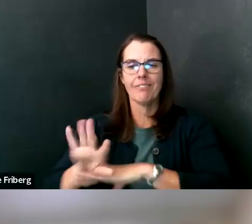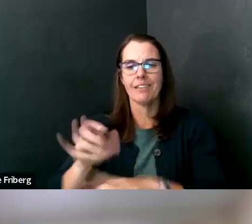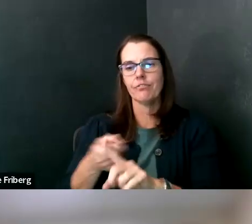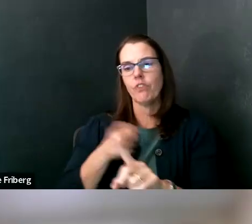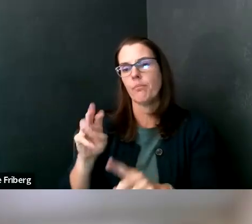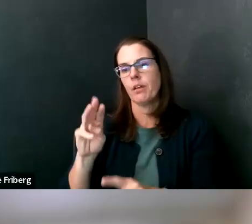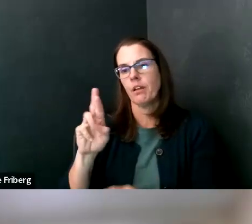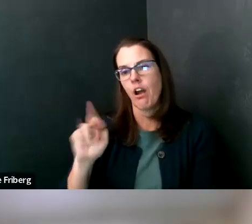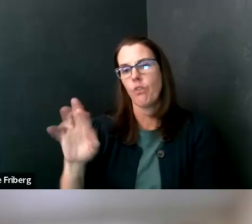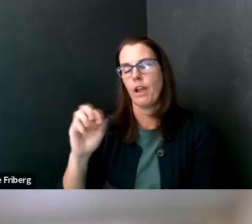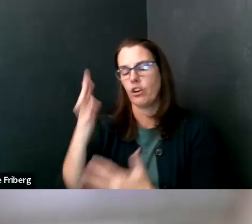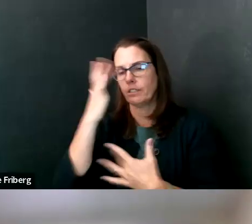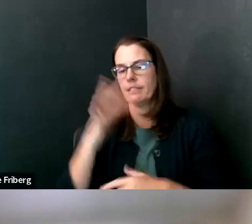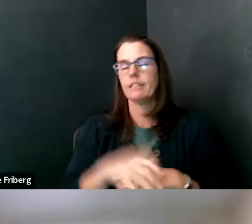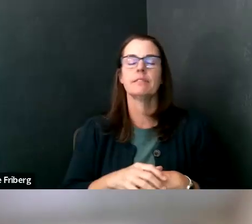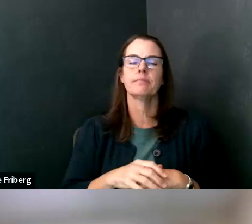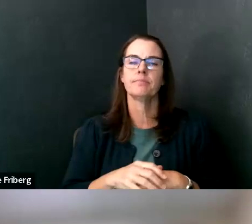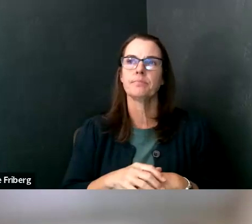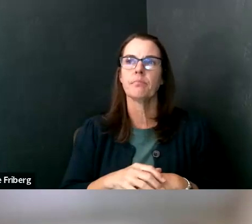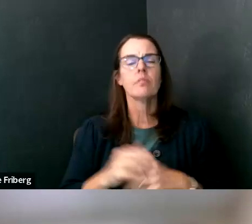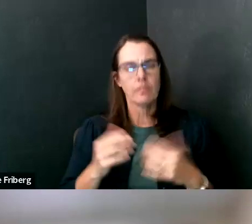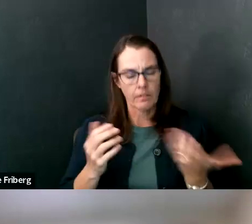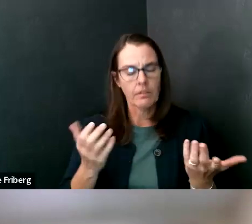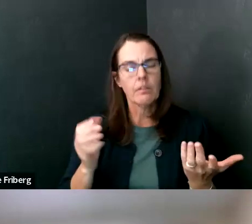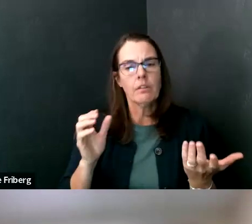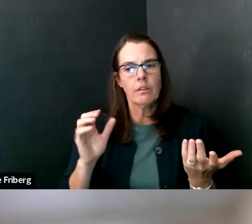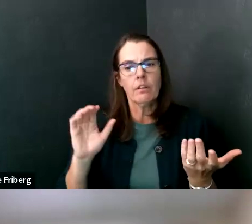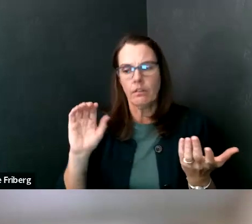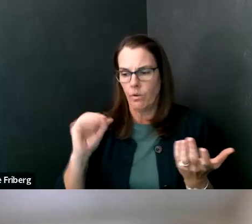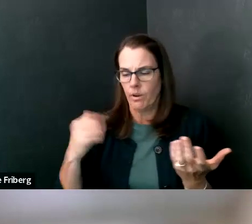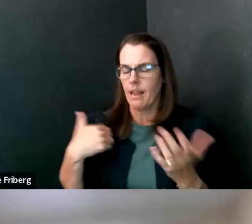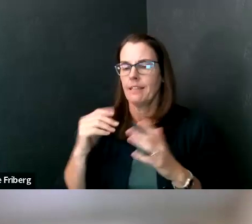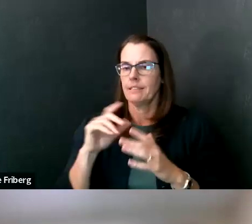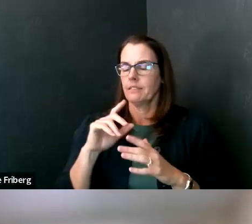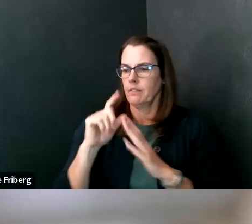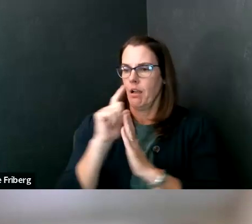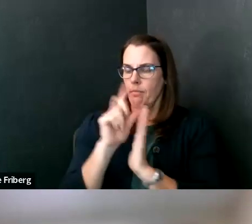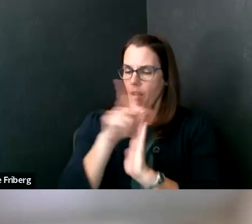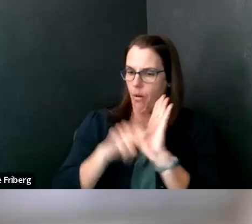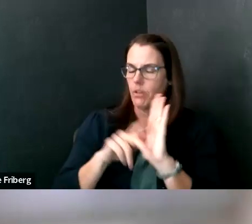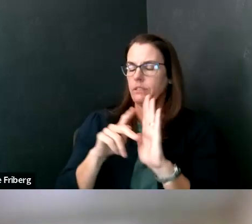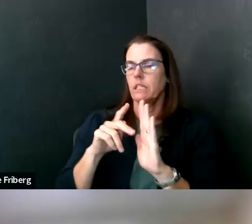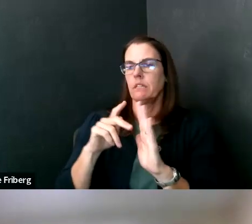extensive existing policy structure intended to support innovation and investment in orphan